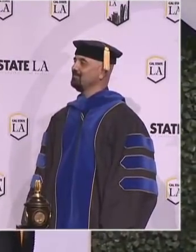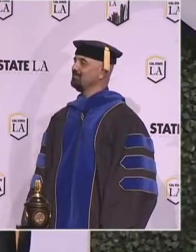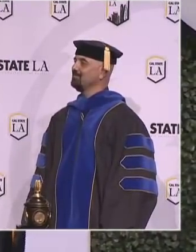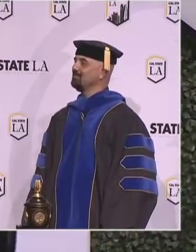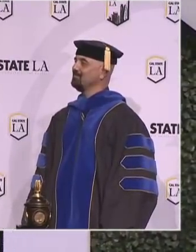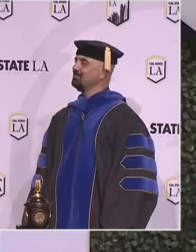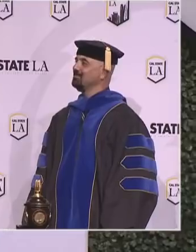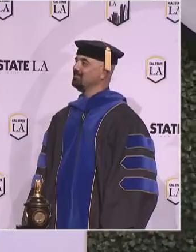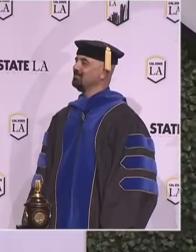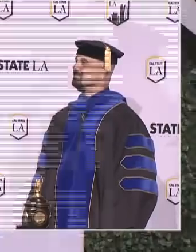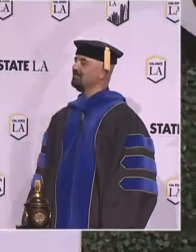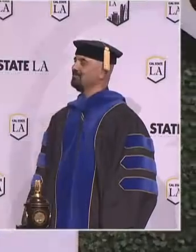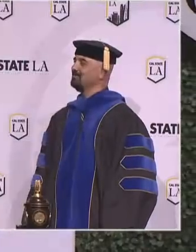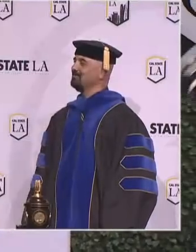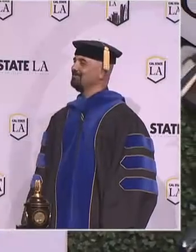HAVE BEEN CALLED]